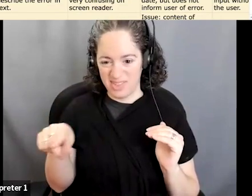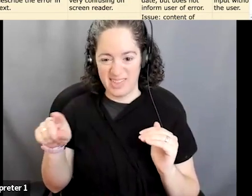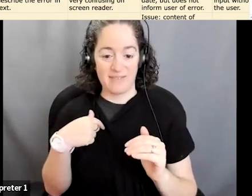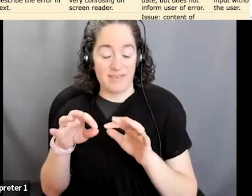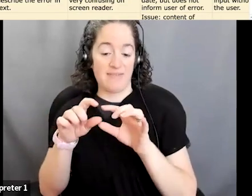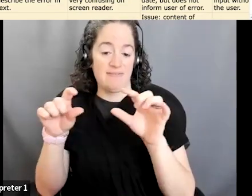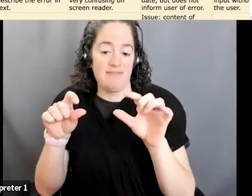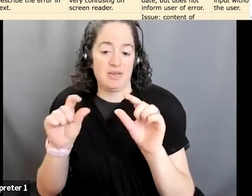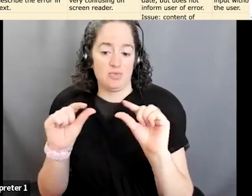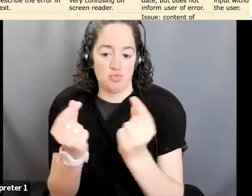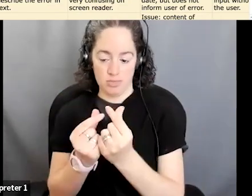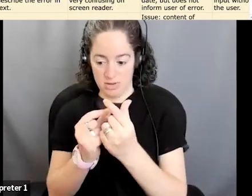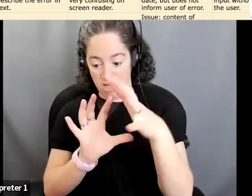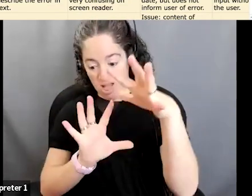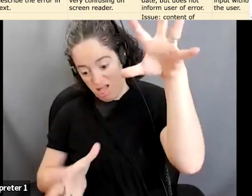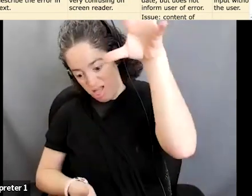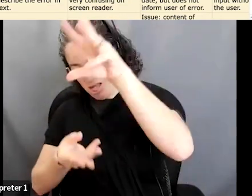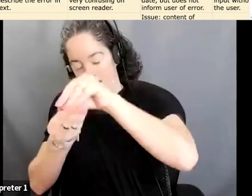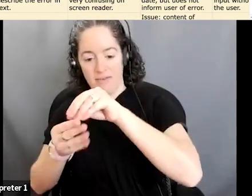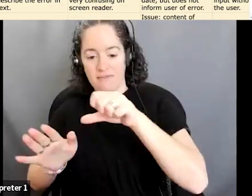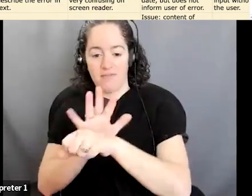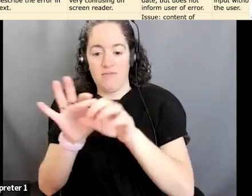that Contact Us or Contact Form demo